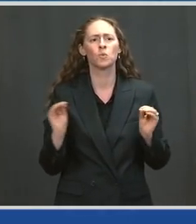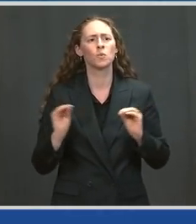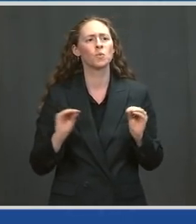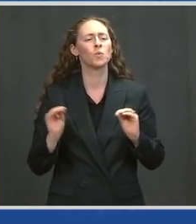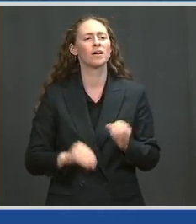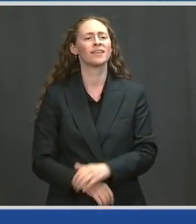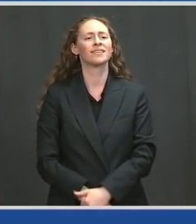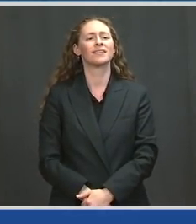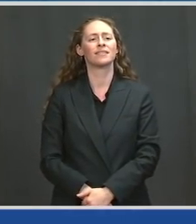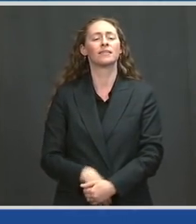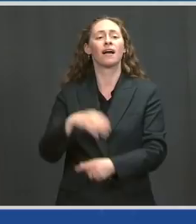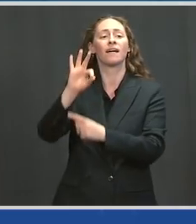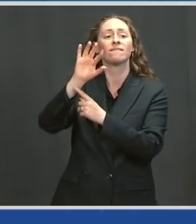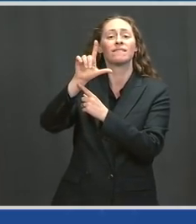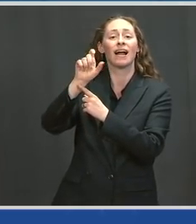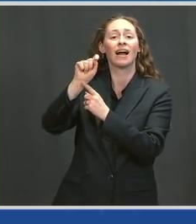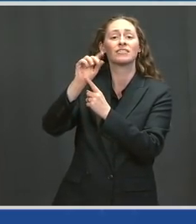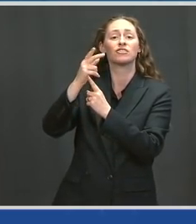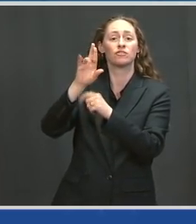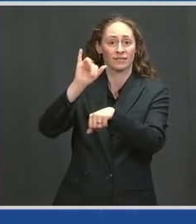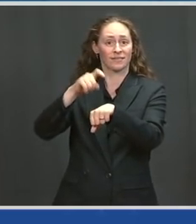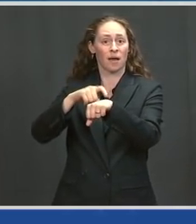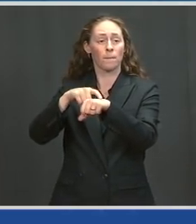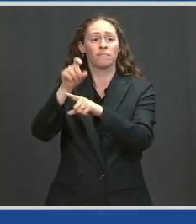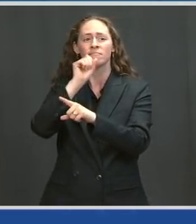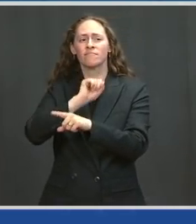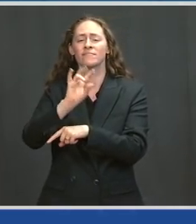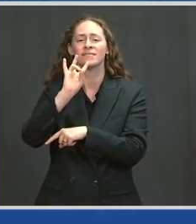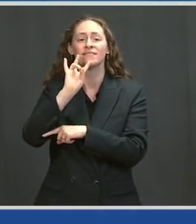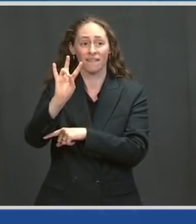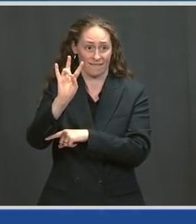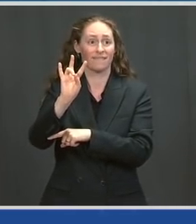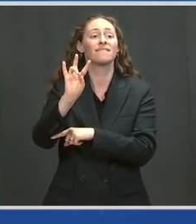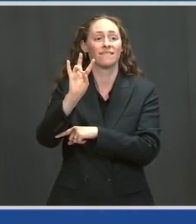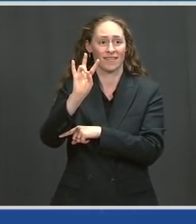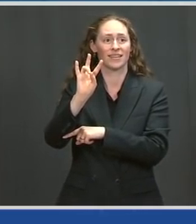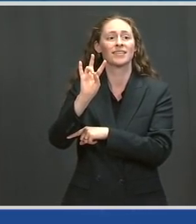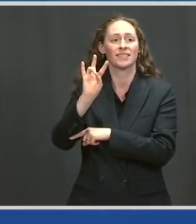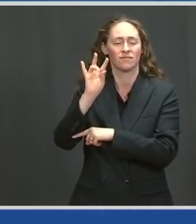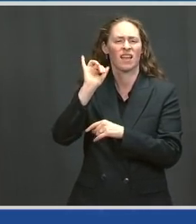the youngest being Mr. Van Ellis was just a few months old,